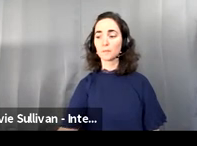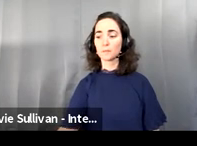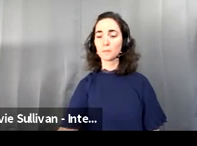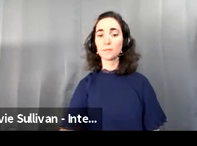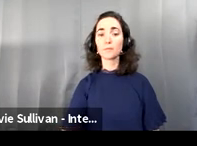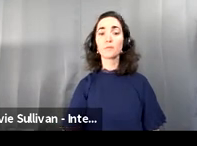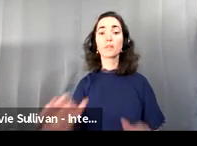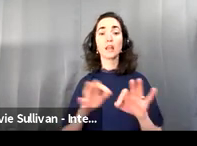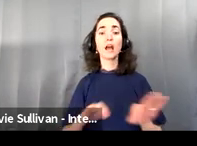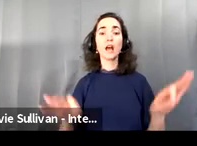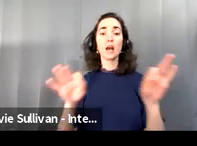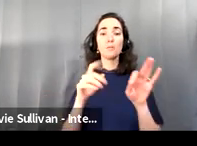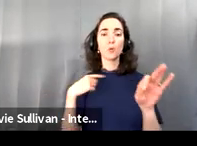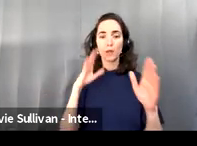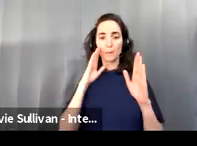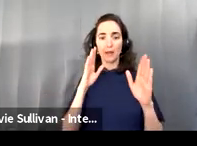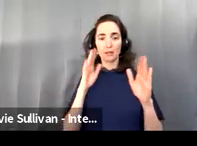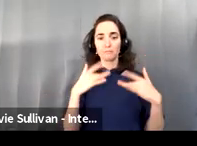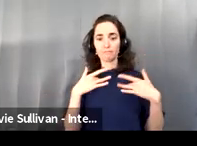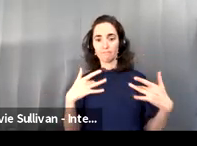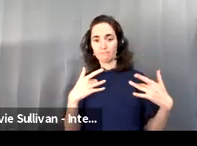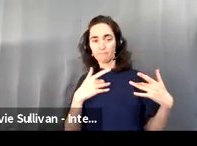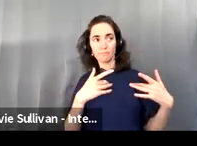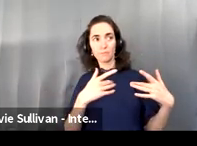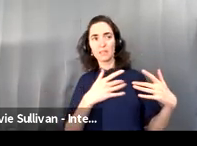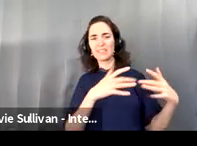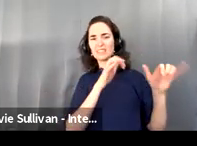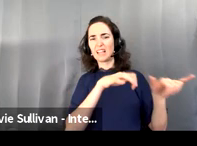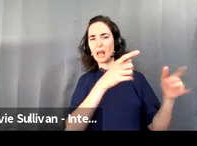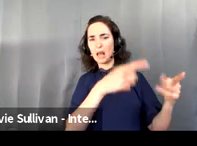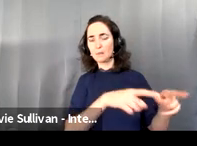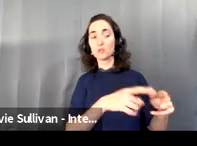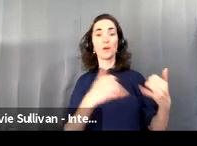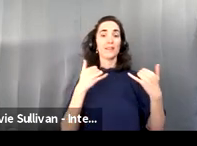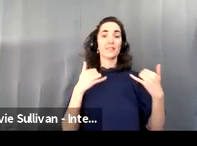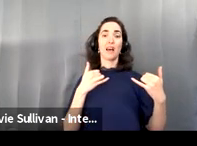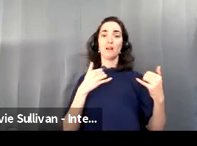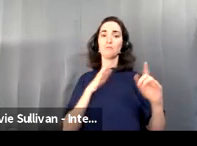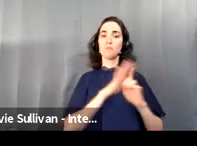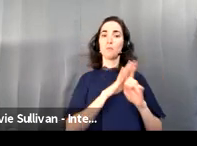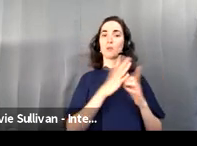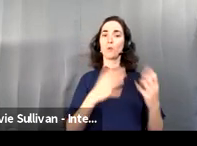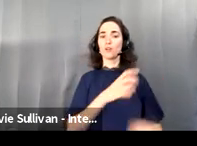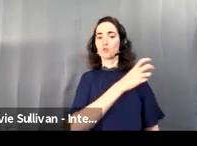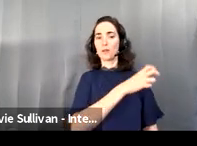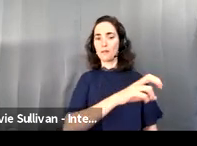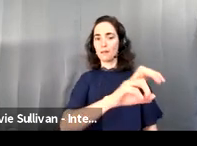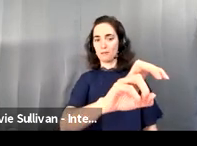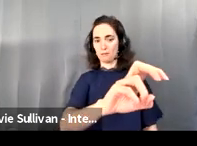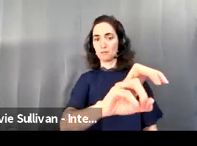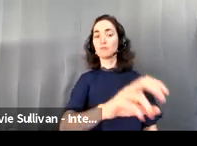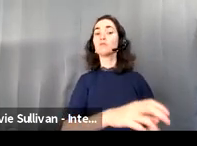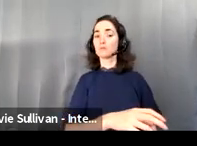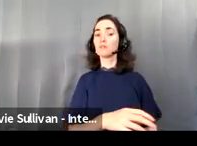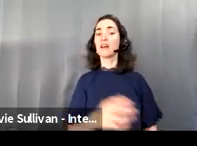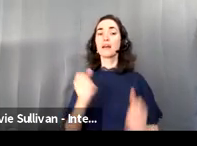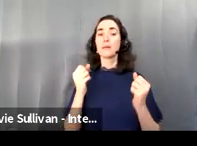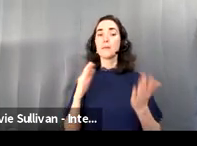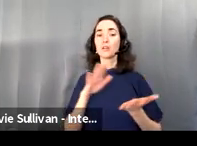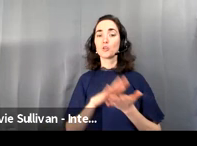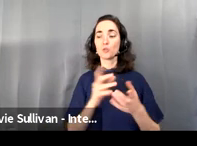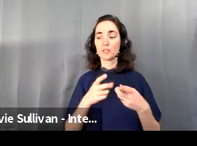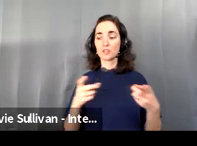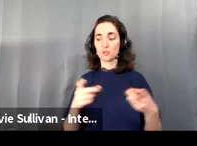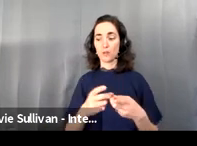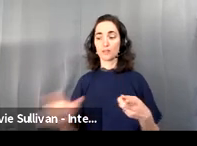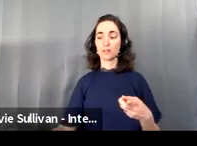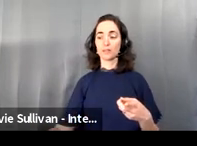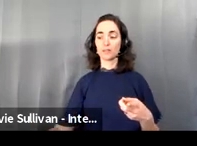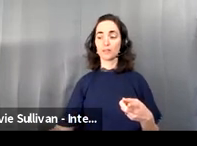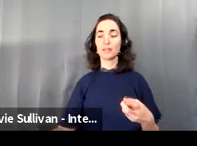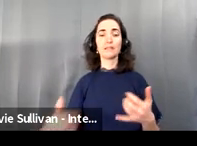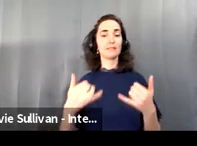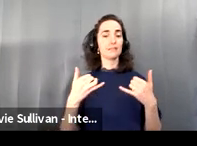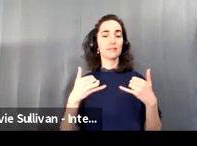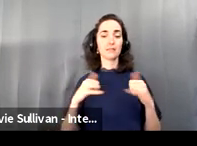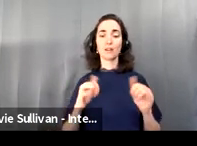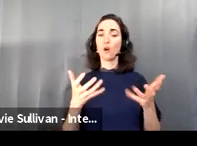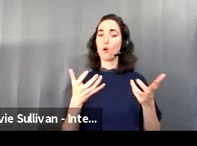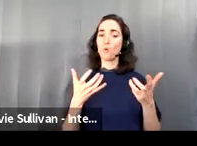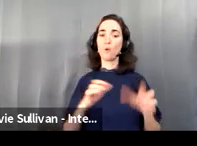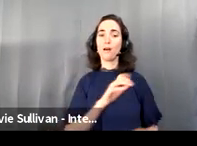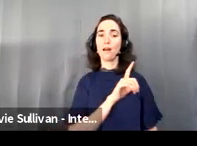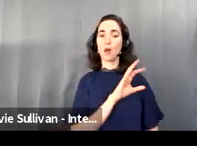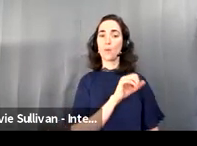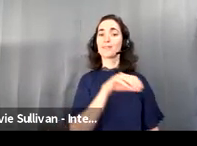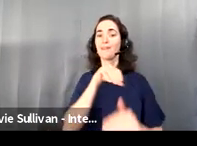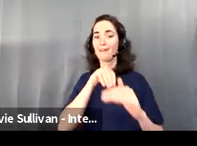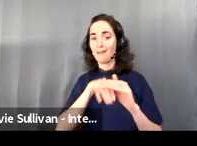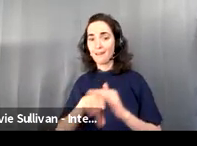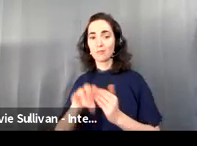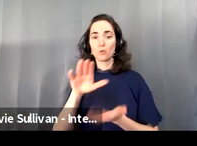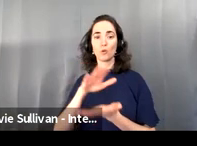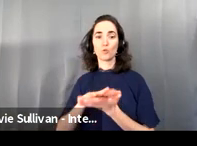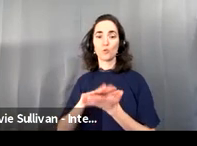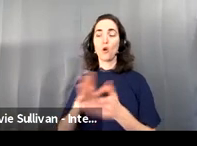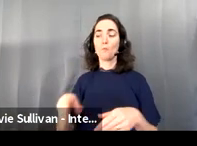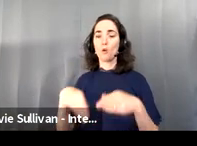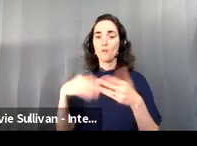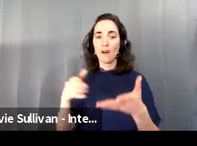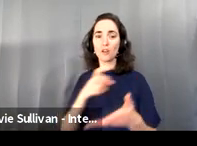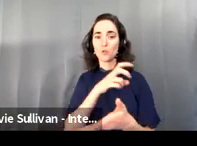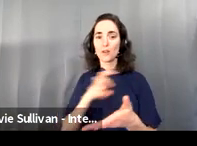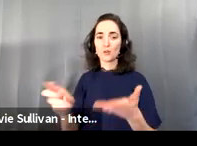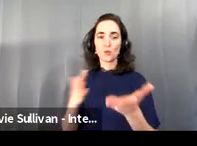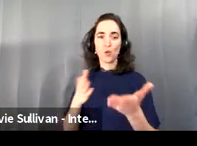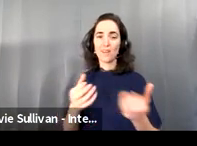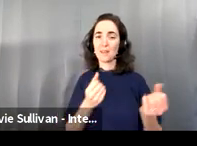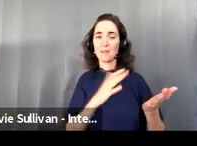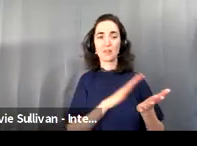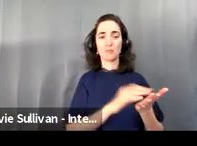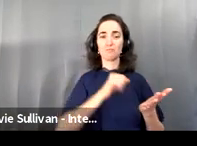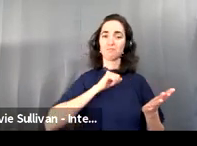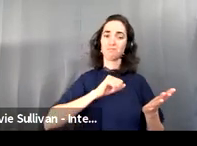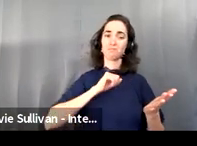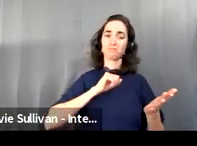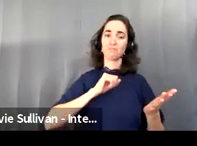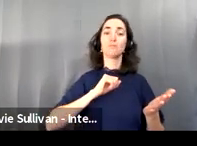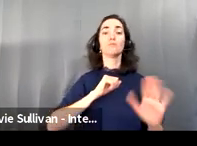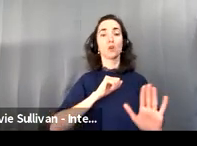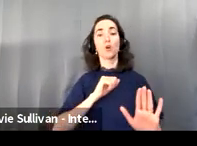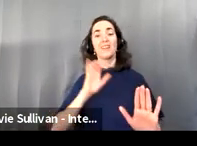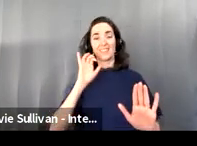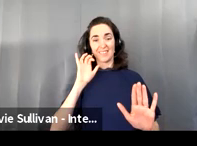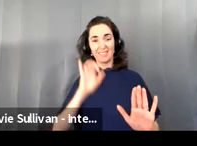Another example would be for right now, a big trend is transition because we do realize that there are a lot of school districts that still are not wanting to allow LRS to come in and provide the transition services so that is something that we're actually